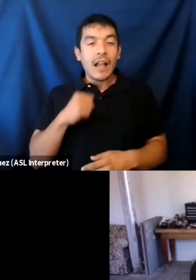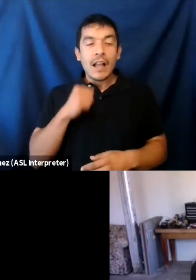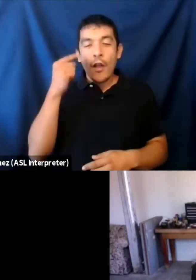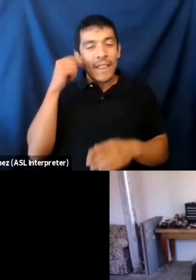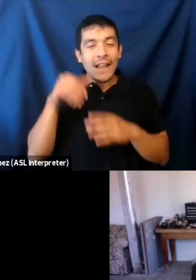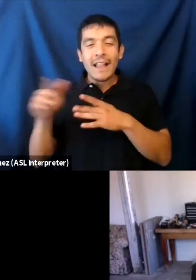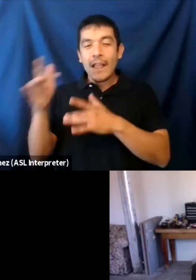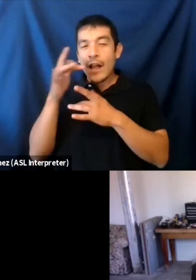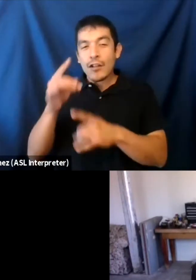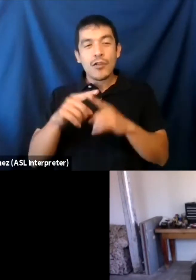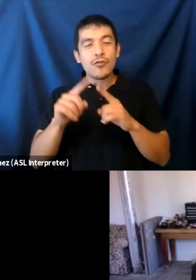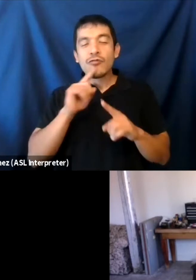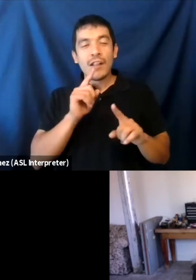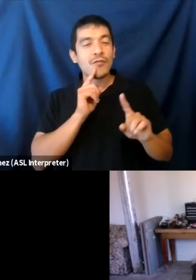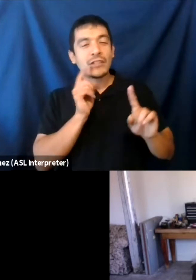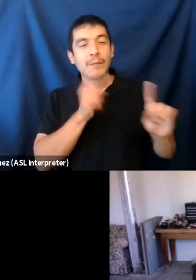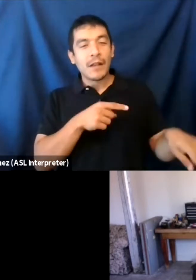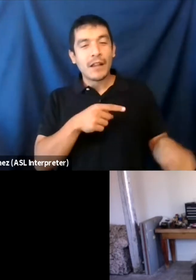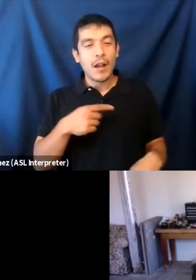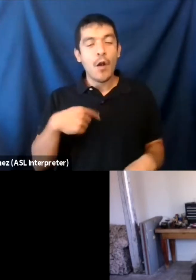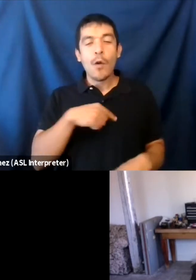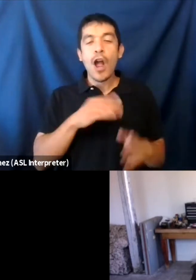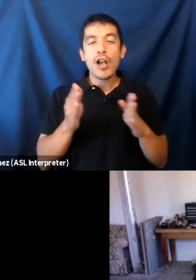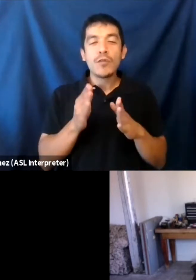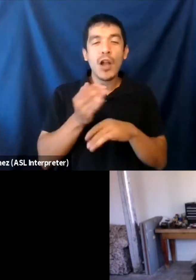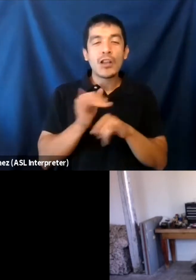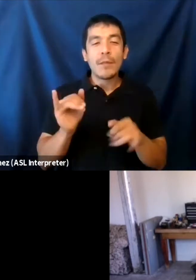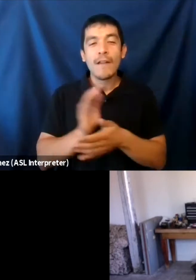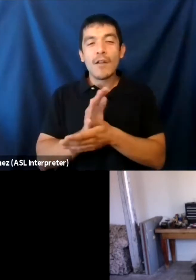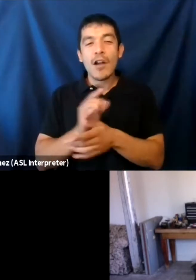to really respond. We're a small independent film, trying to raise these big questions